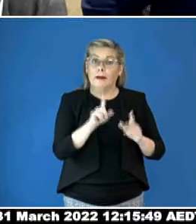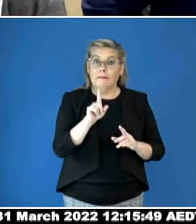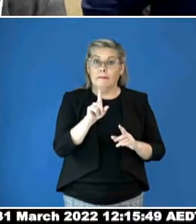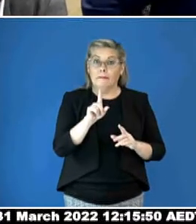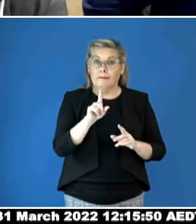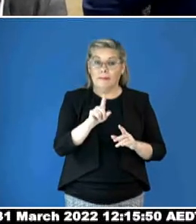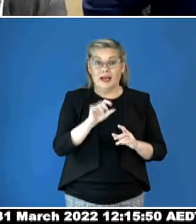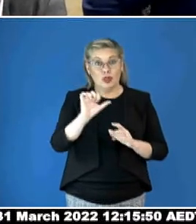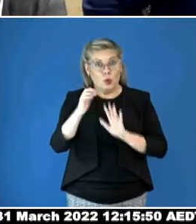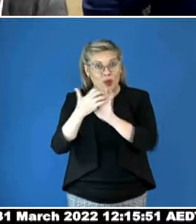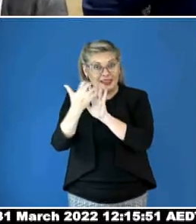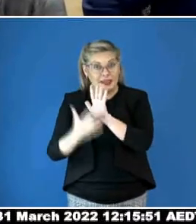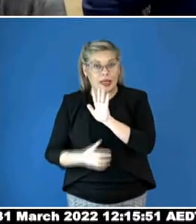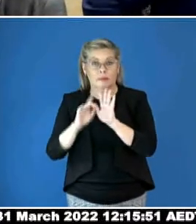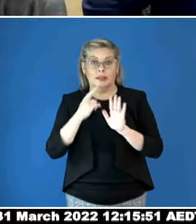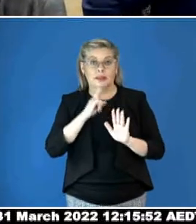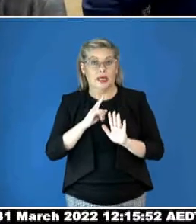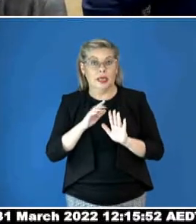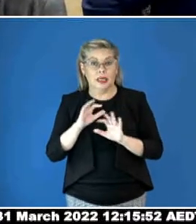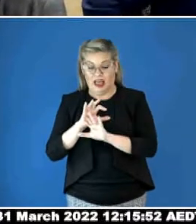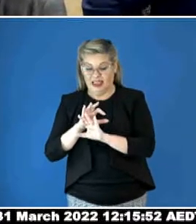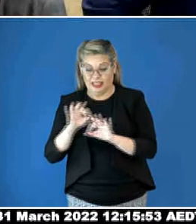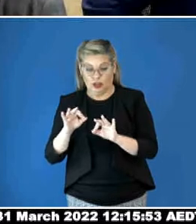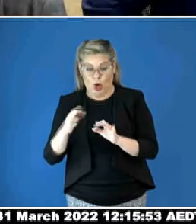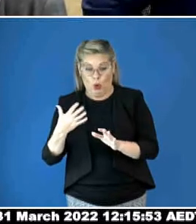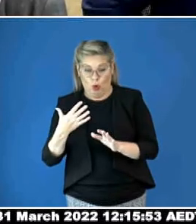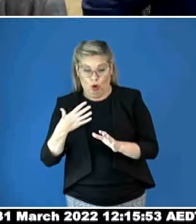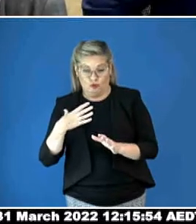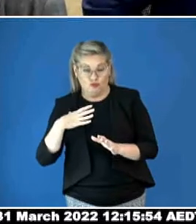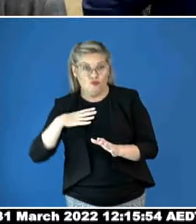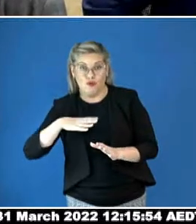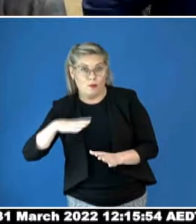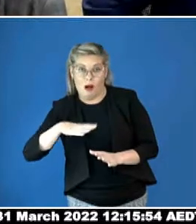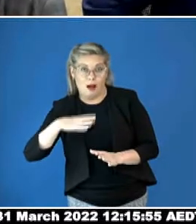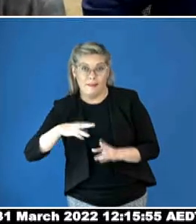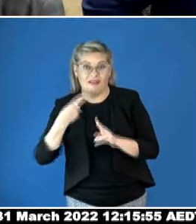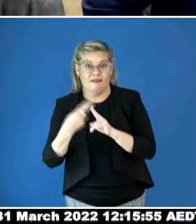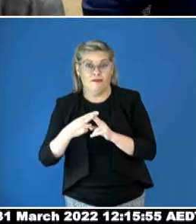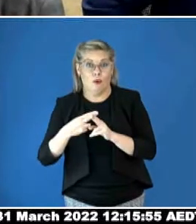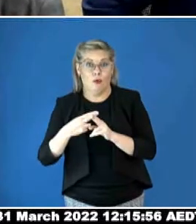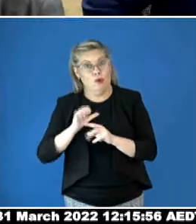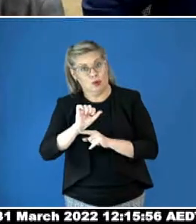requirement, that paragraph there would indicate that there was. It does, yes. MS FRASER: And that didn't occur in this instance, did it?